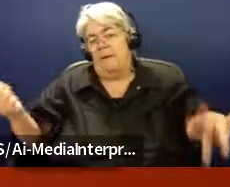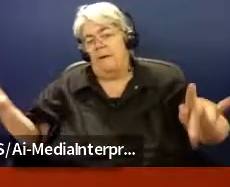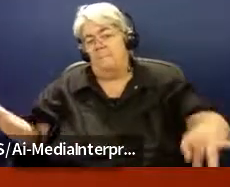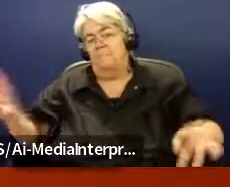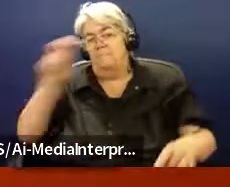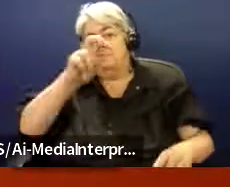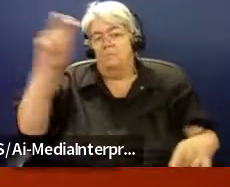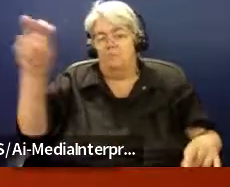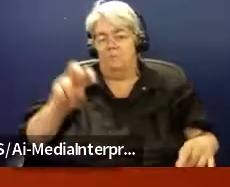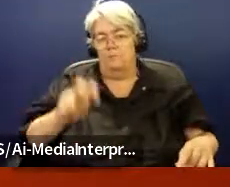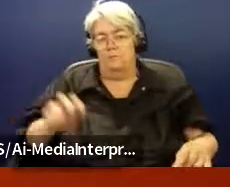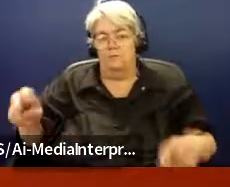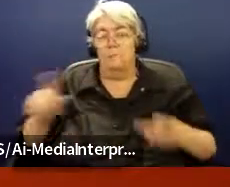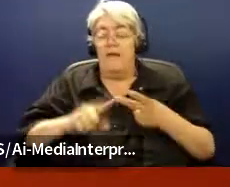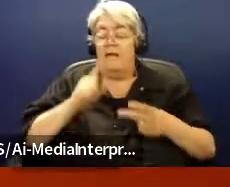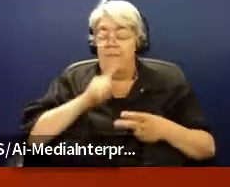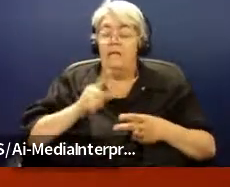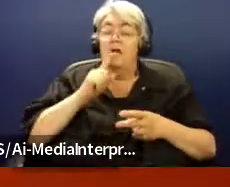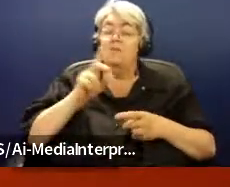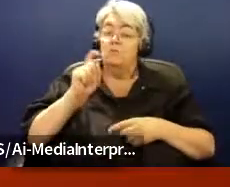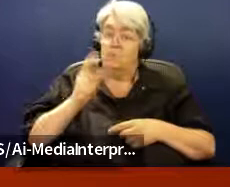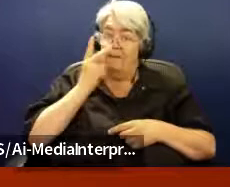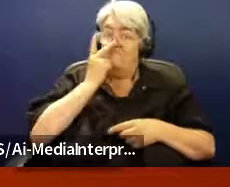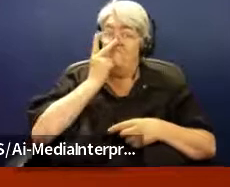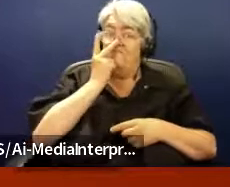to all of the elements that we need to interact with.